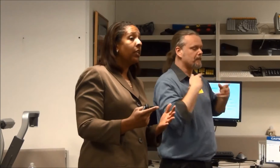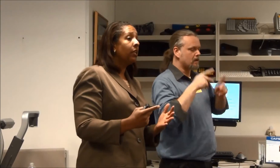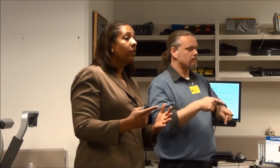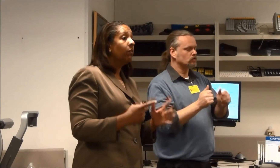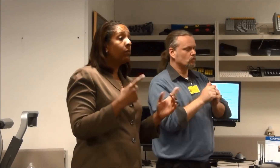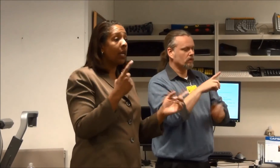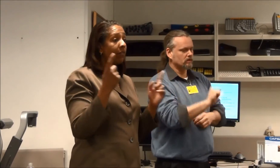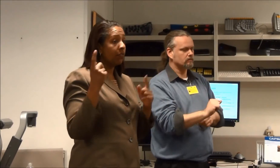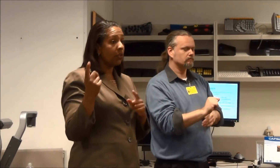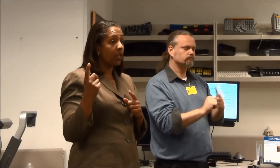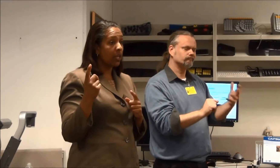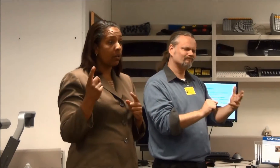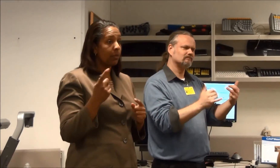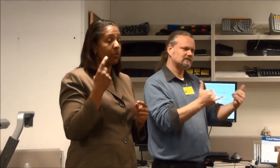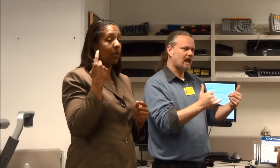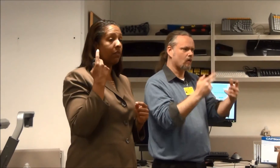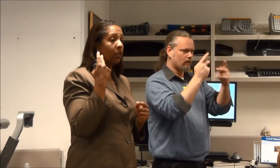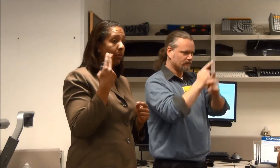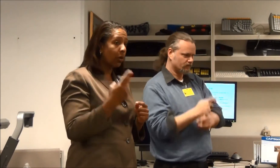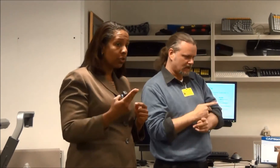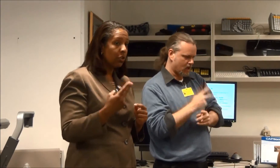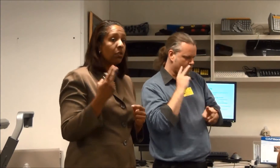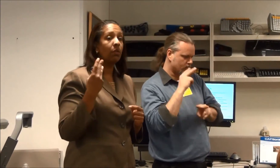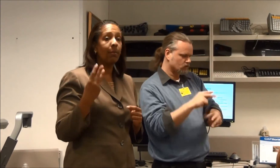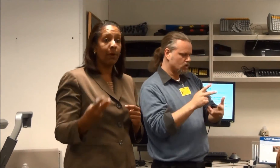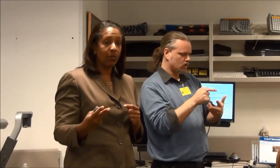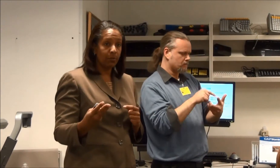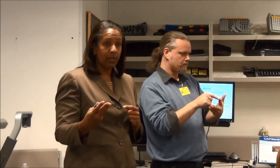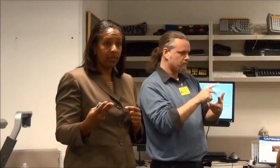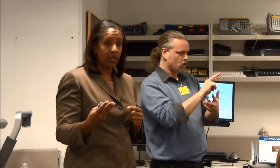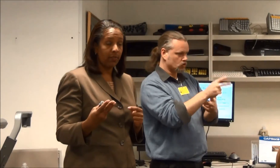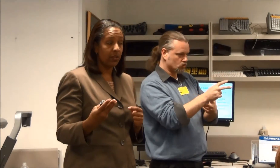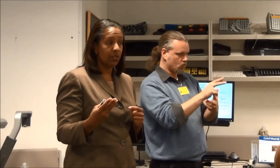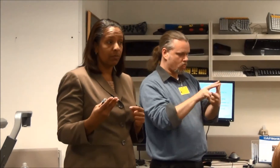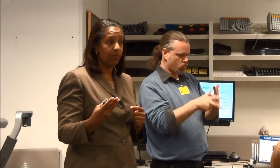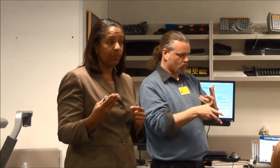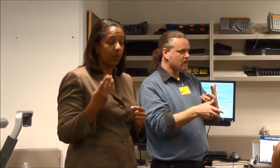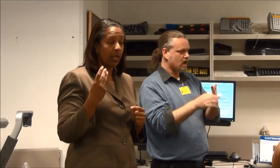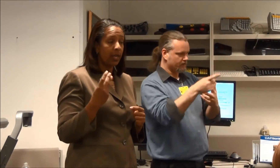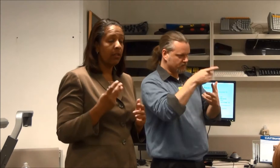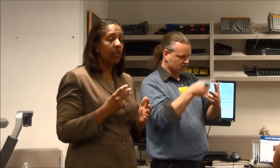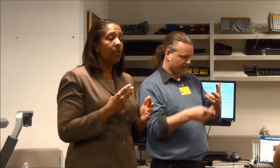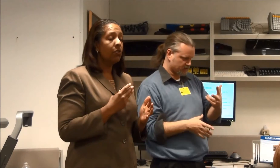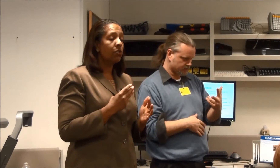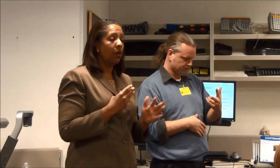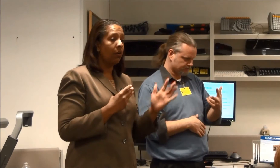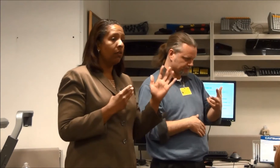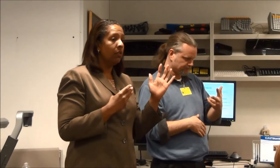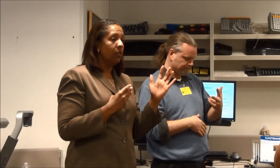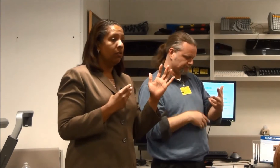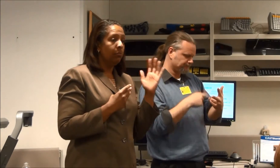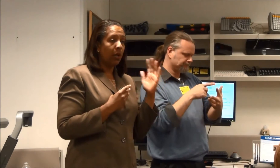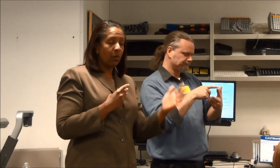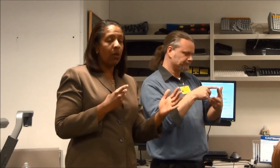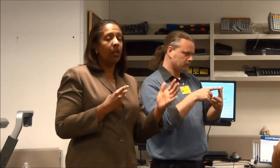We have to figure that out, because we have to look at part two and part three of the definition.